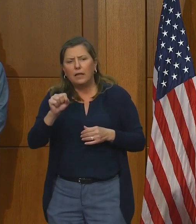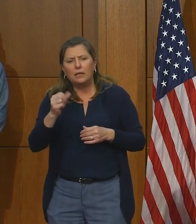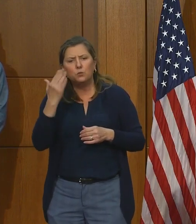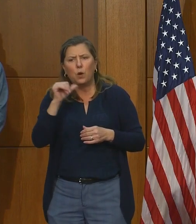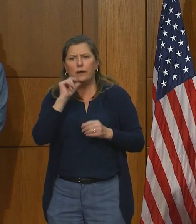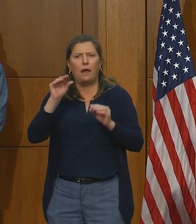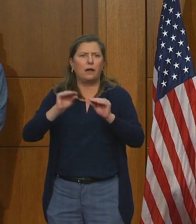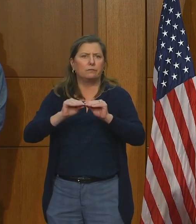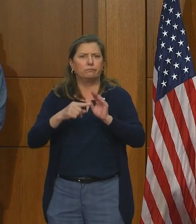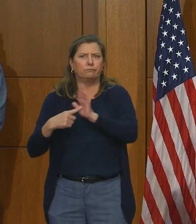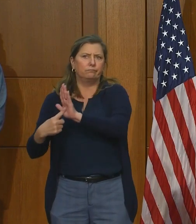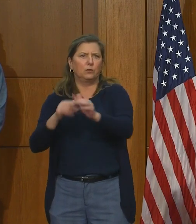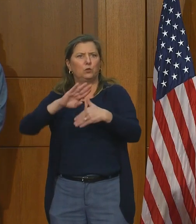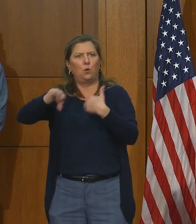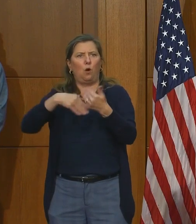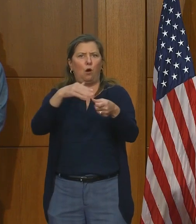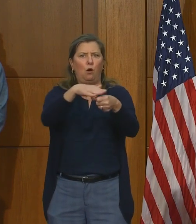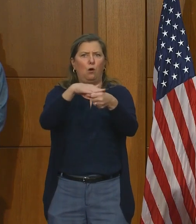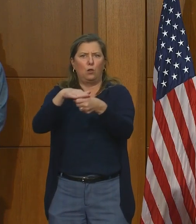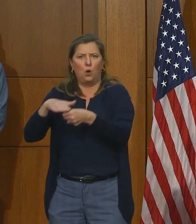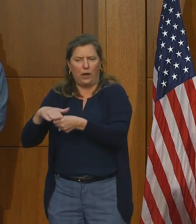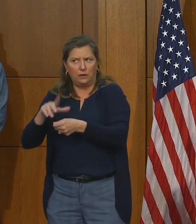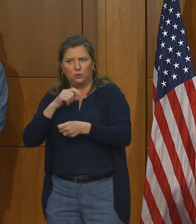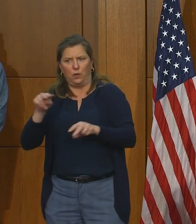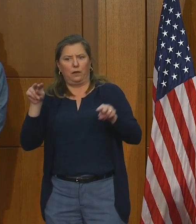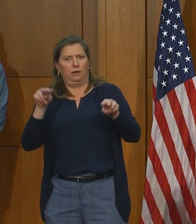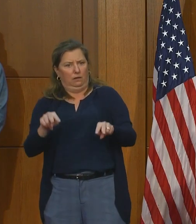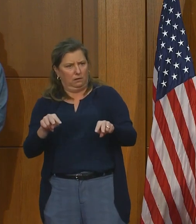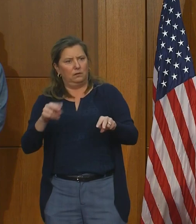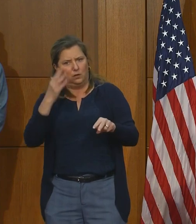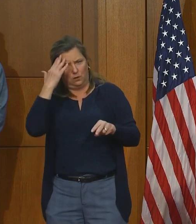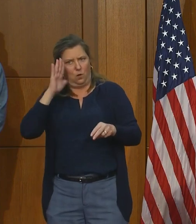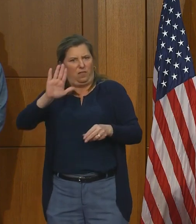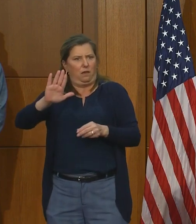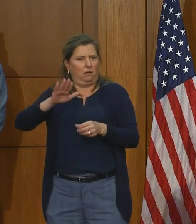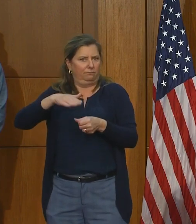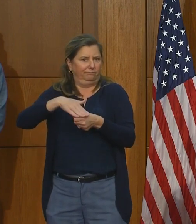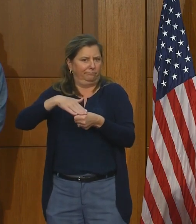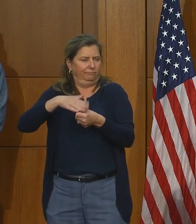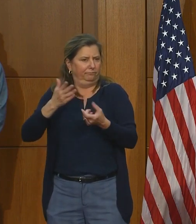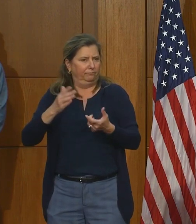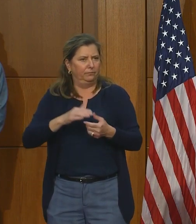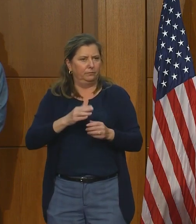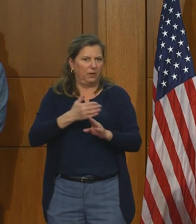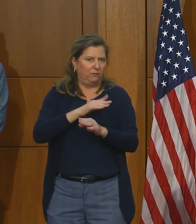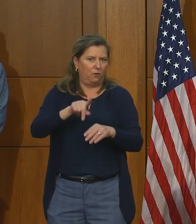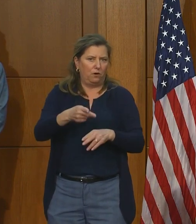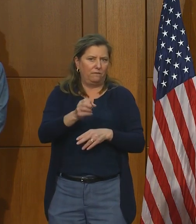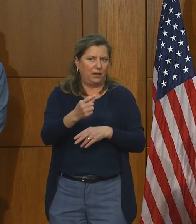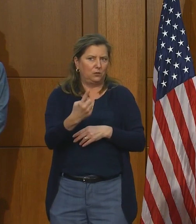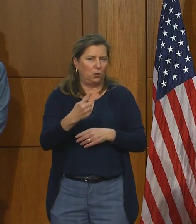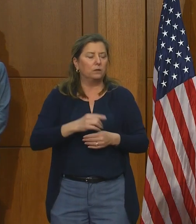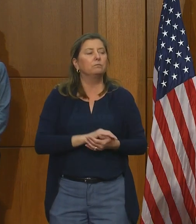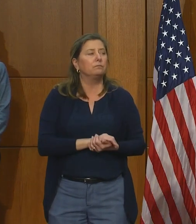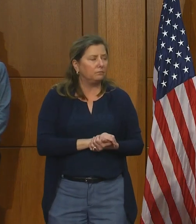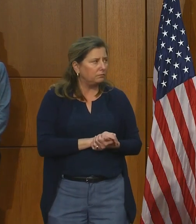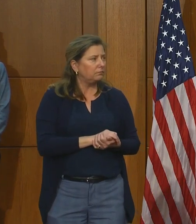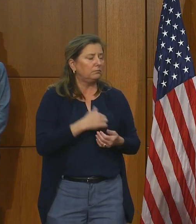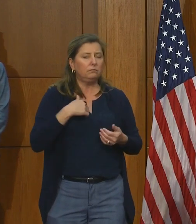PRIOR TO THE START OF PHASE